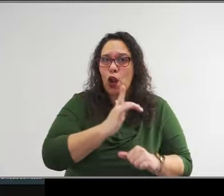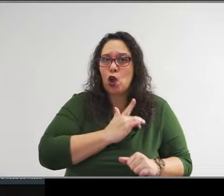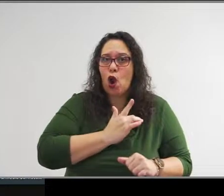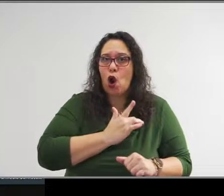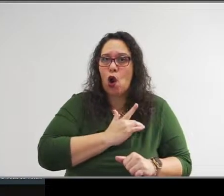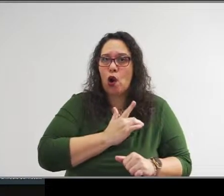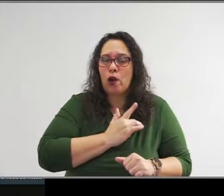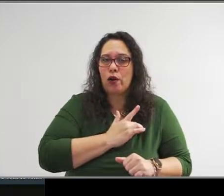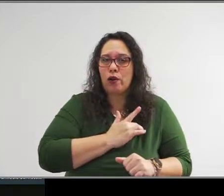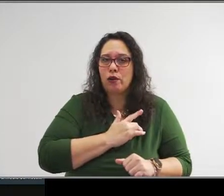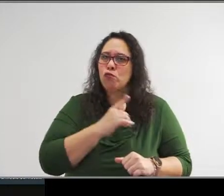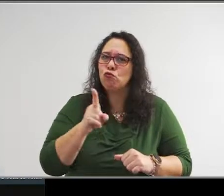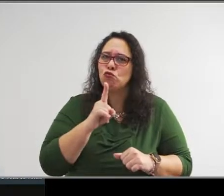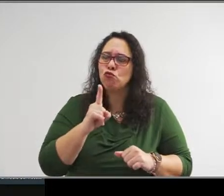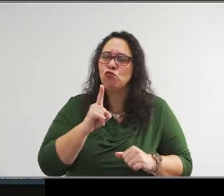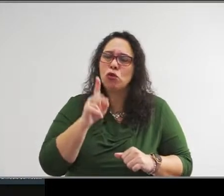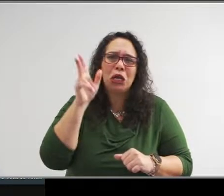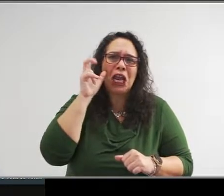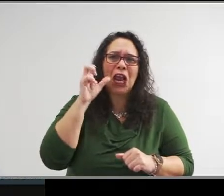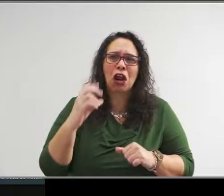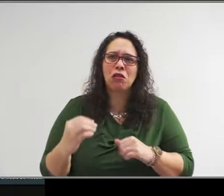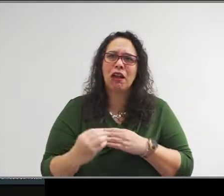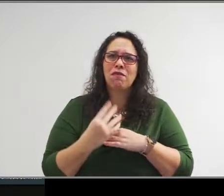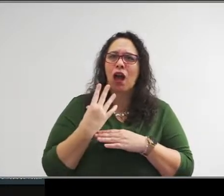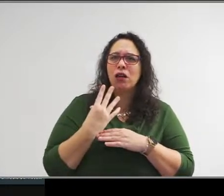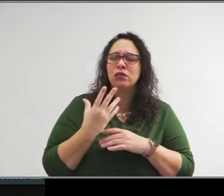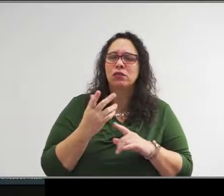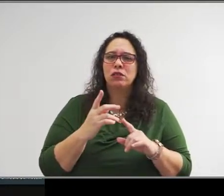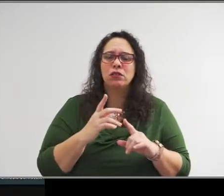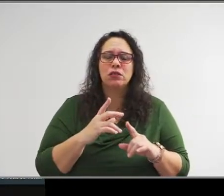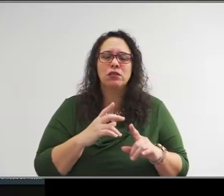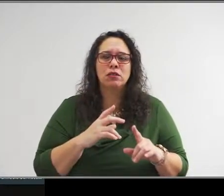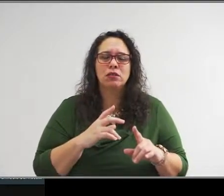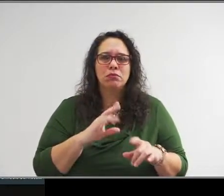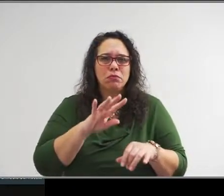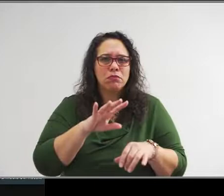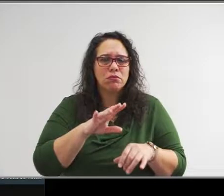and you can then set aside and stand up